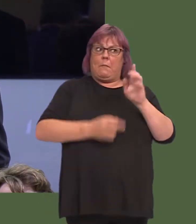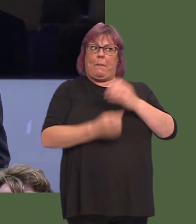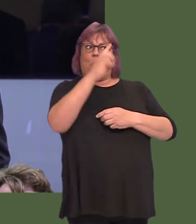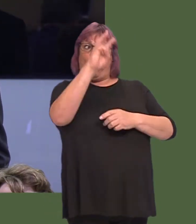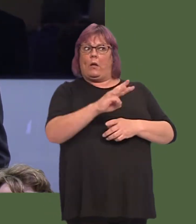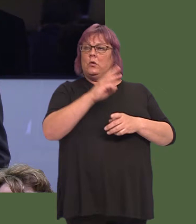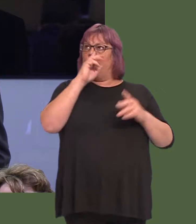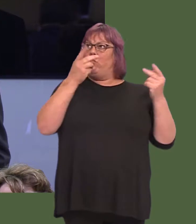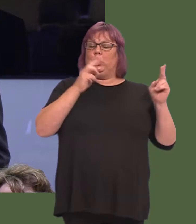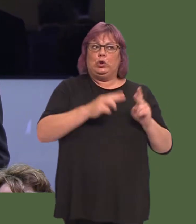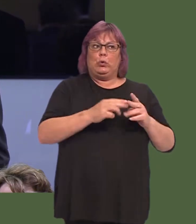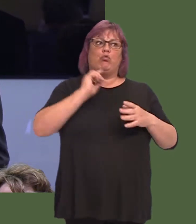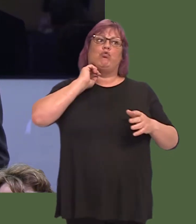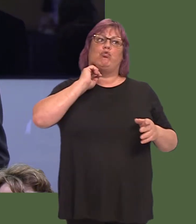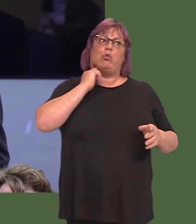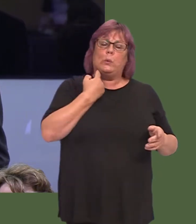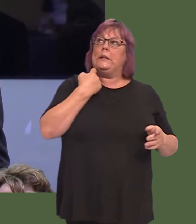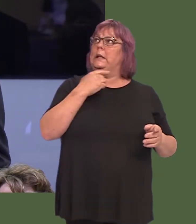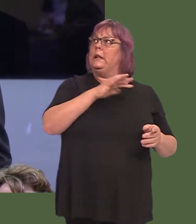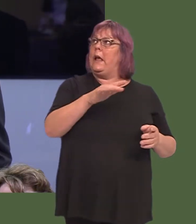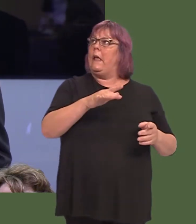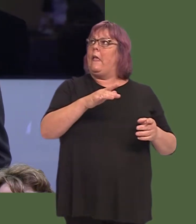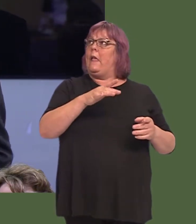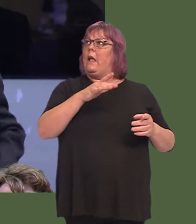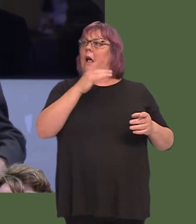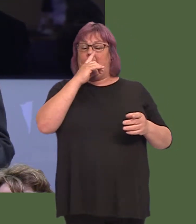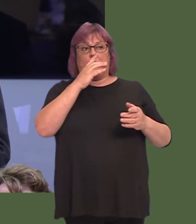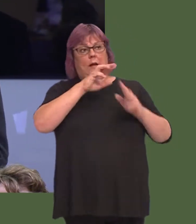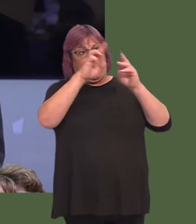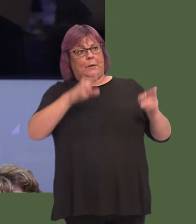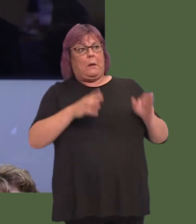and when will the Welsh Government make CCTV compulsory in our abattoirs in Wales?